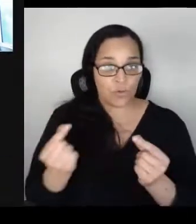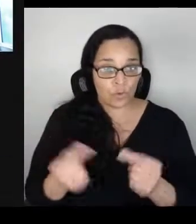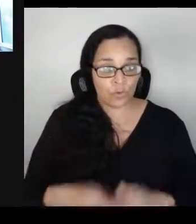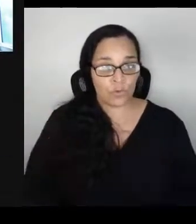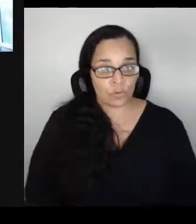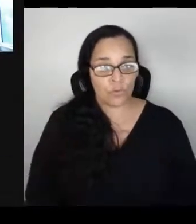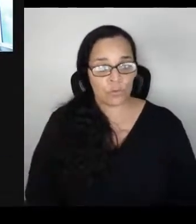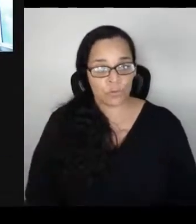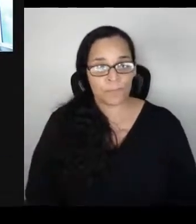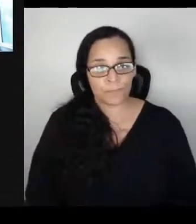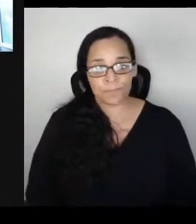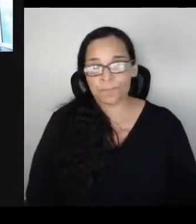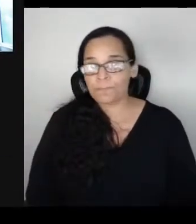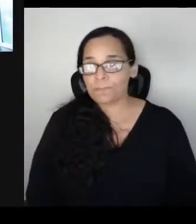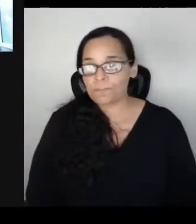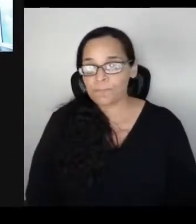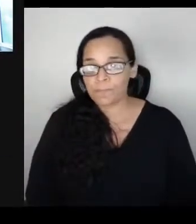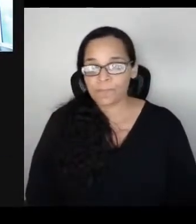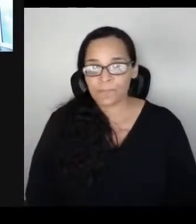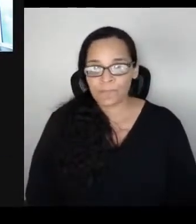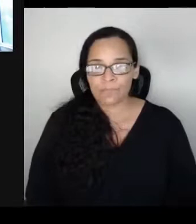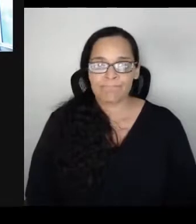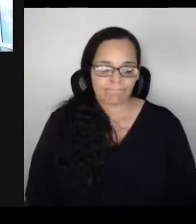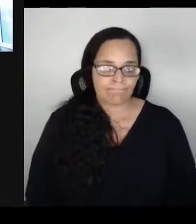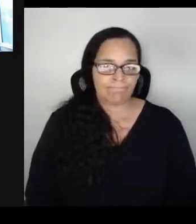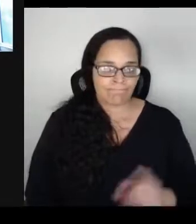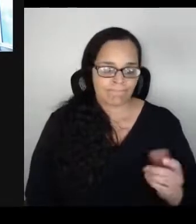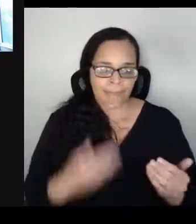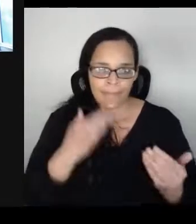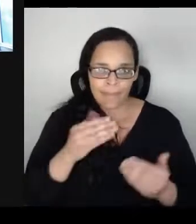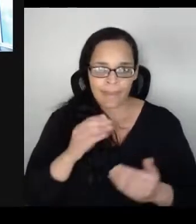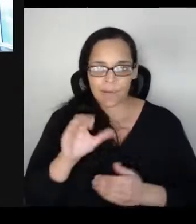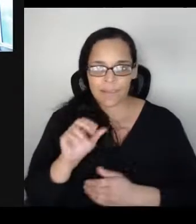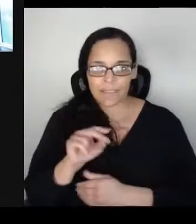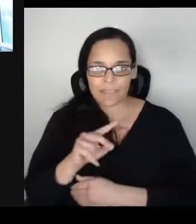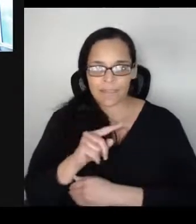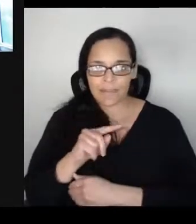So much there, Cynthia, thank you both